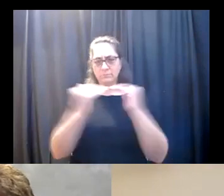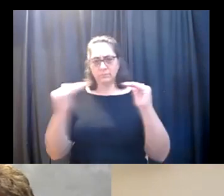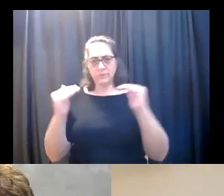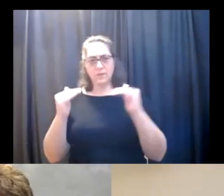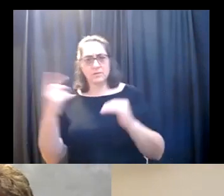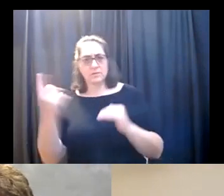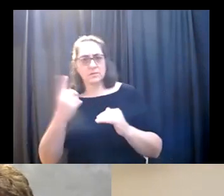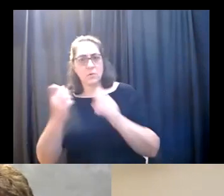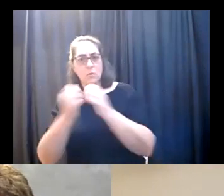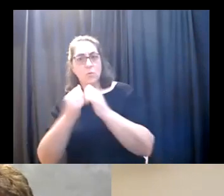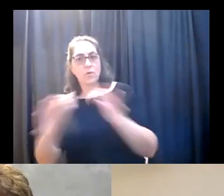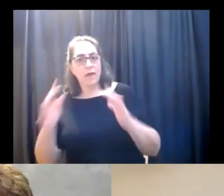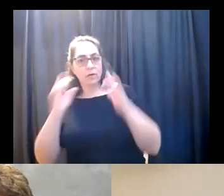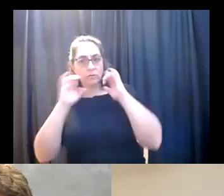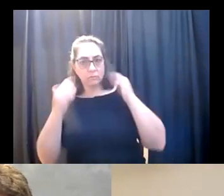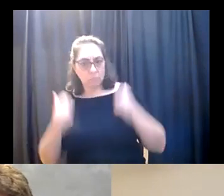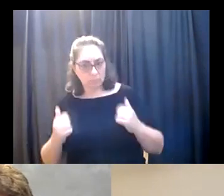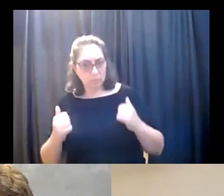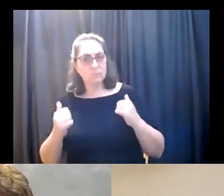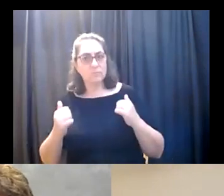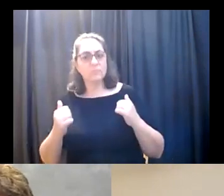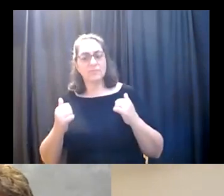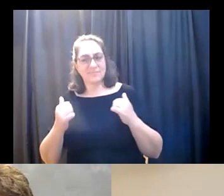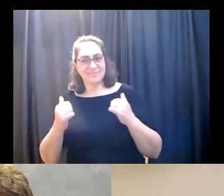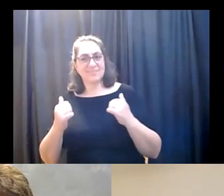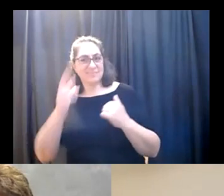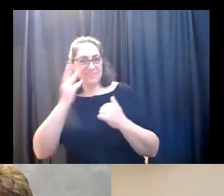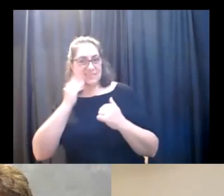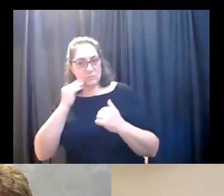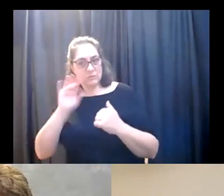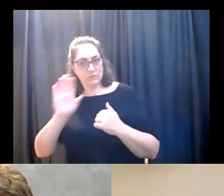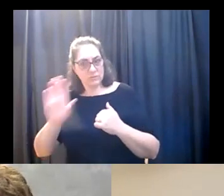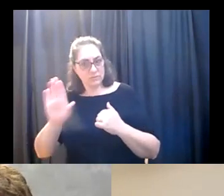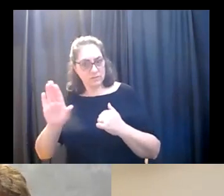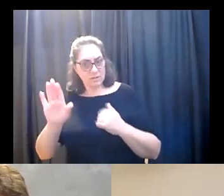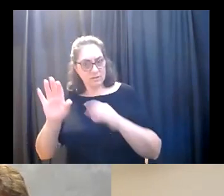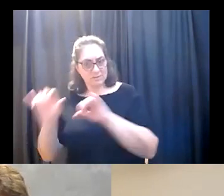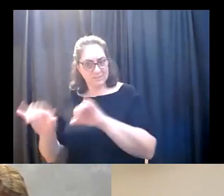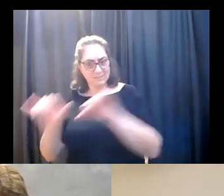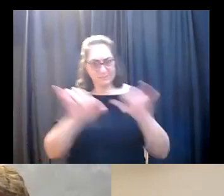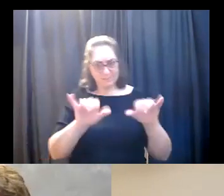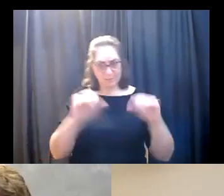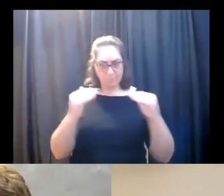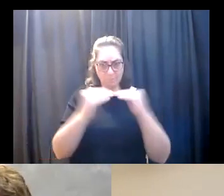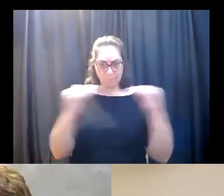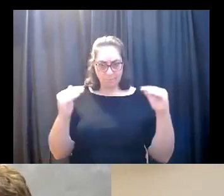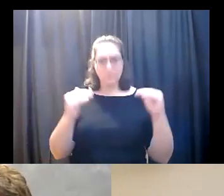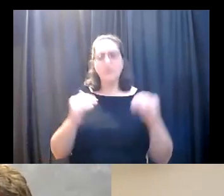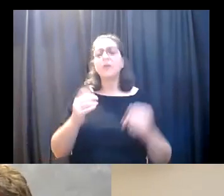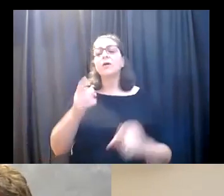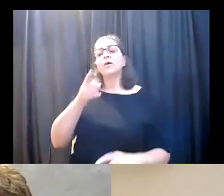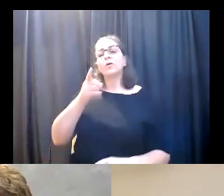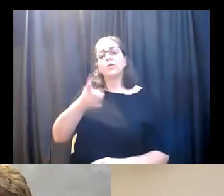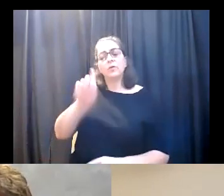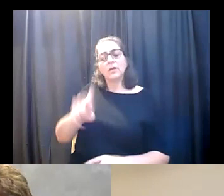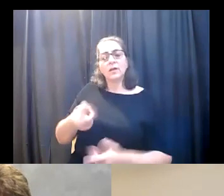while talking. So I never recommend moving the mask. Sometimes, that's the future response